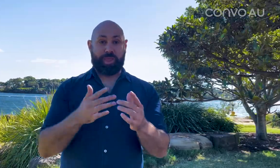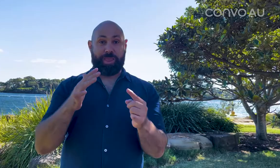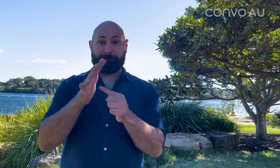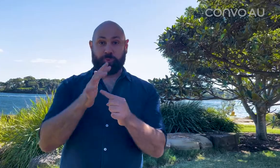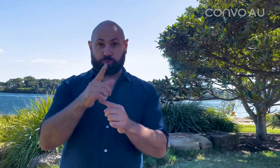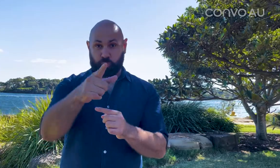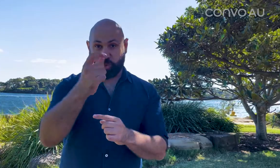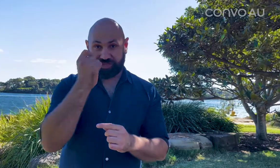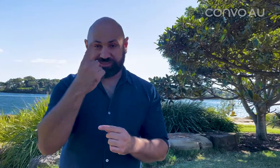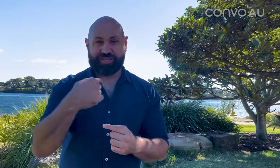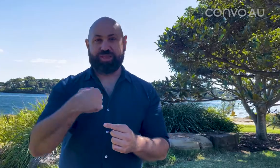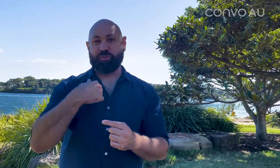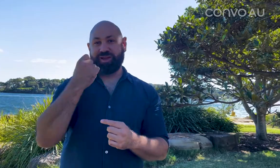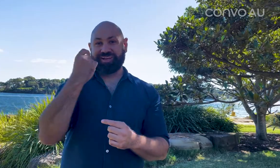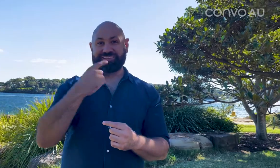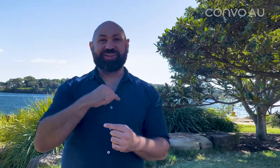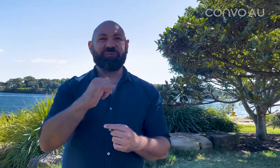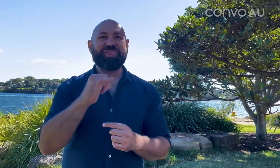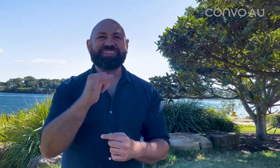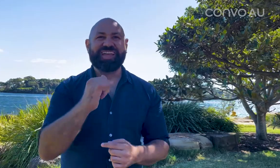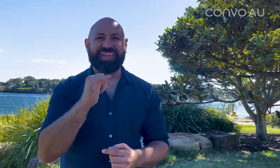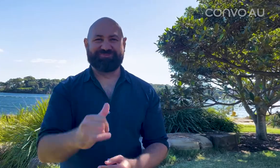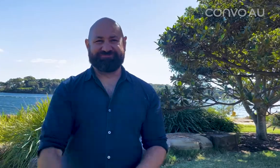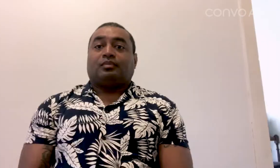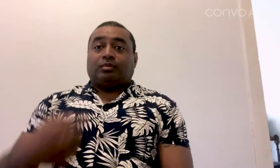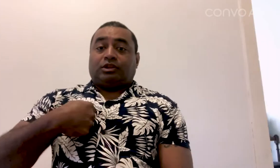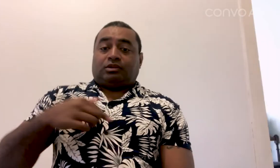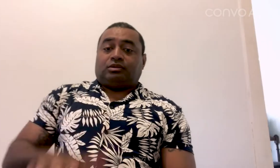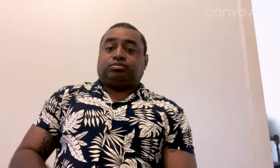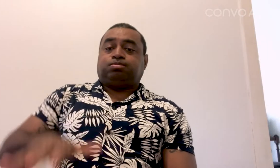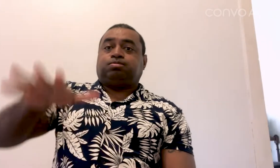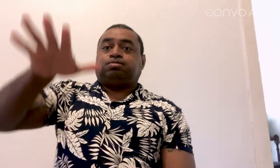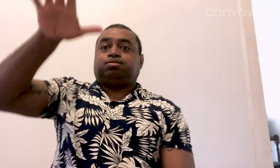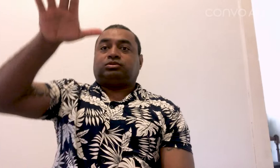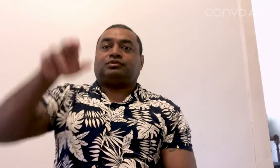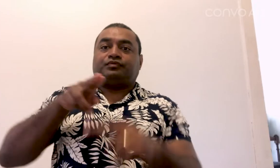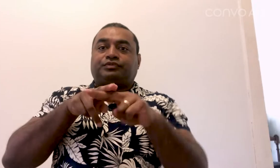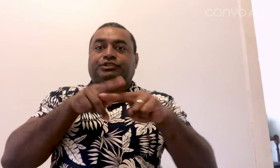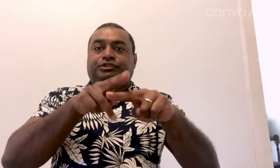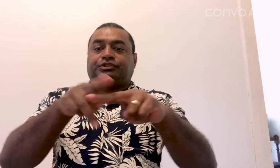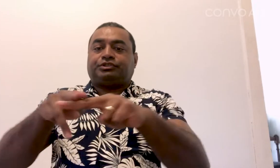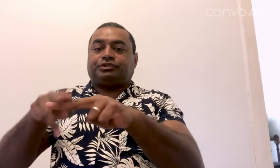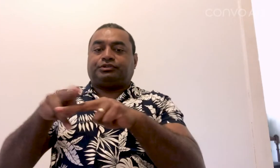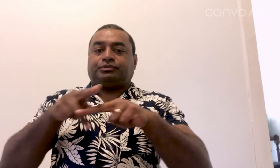but what I think is most important here is that I understand, and you understand that we are the same. I grew up in Fiji,